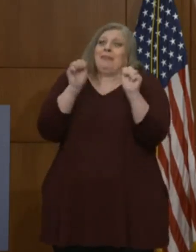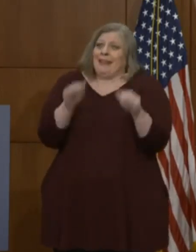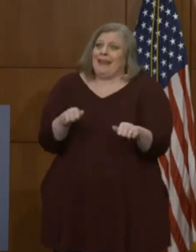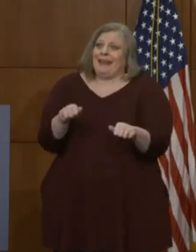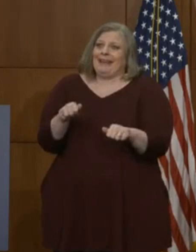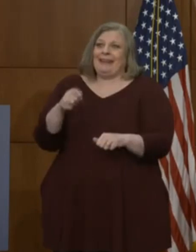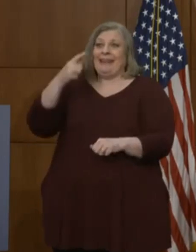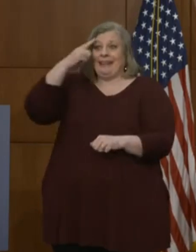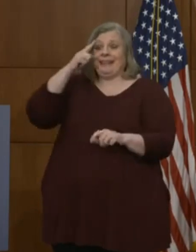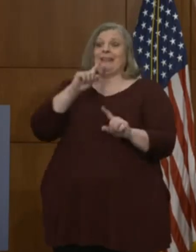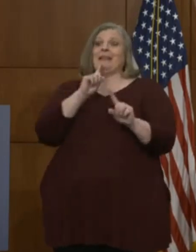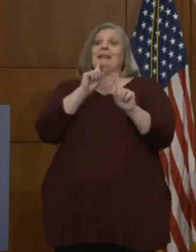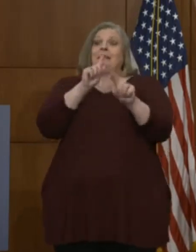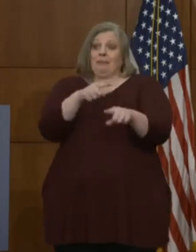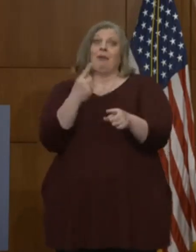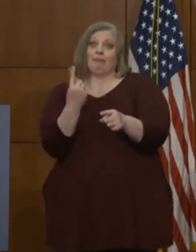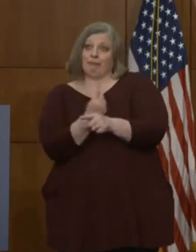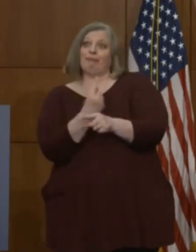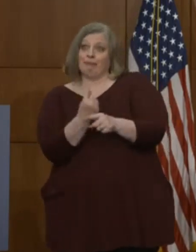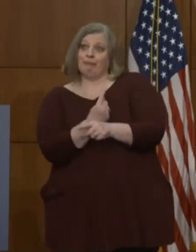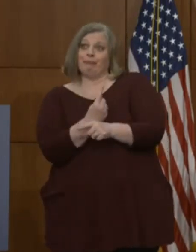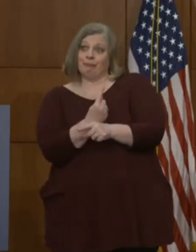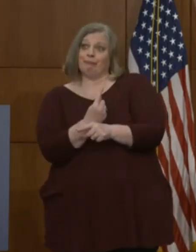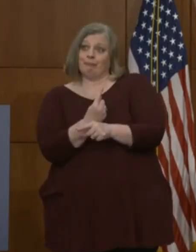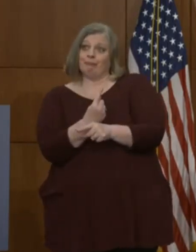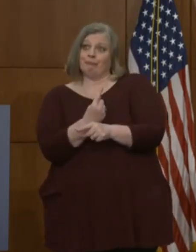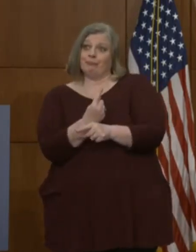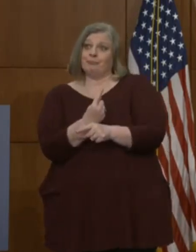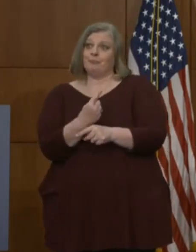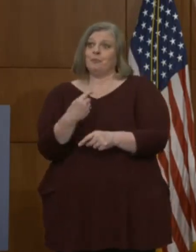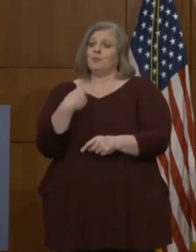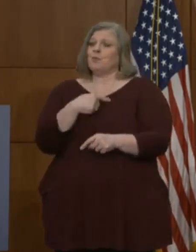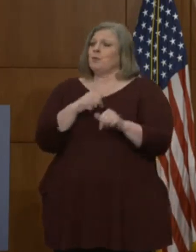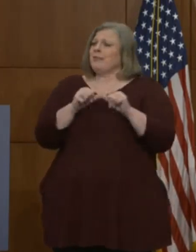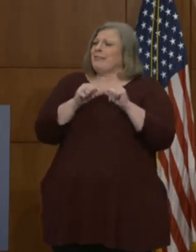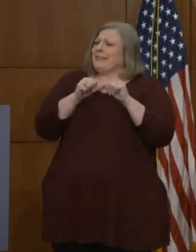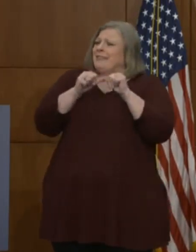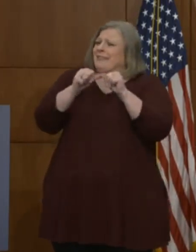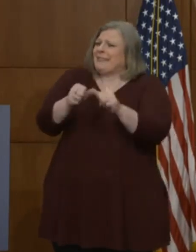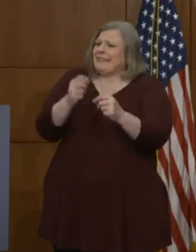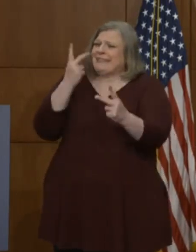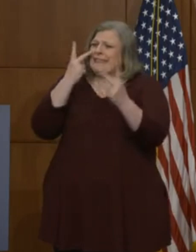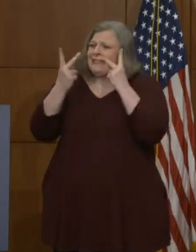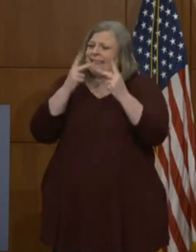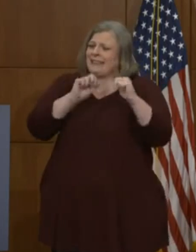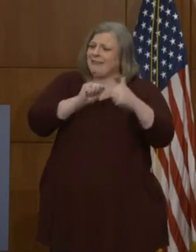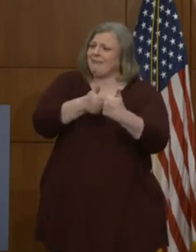CHALLENGE AND- WE’RE DOING EVERYTHING WE CAN- AND I THINK- EVERYTHING WE CAN- AND I THINK- THE RESPONSE WAS. WAS TOTALLY THE RESPONSE WAS. WAS TOTALLY APPROPRIATE. WE CONTINUE. TO